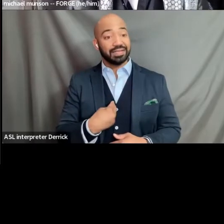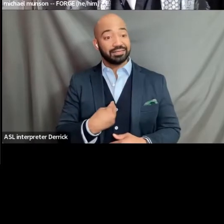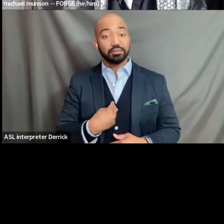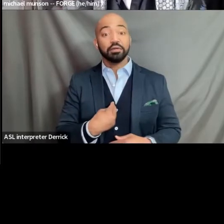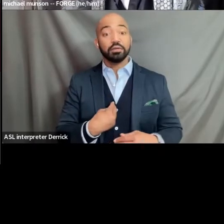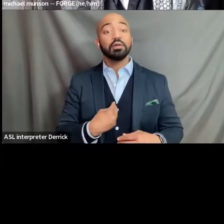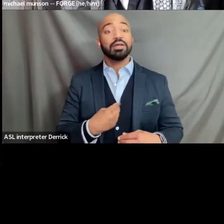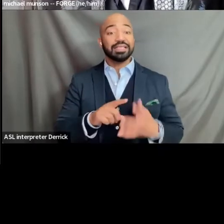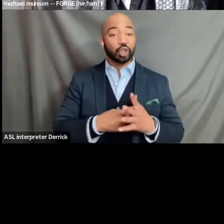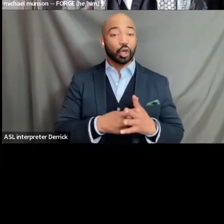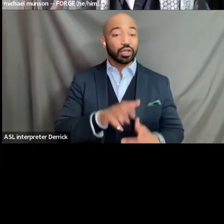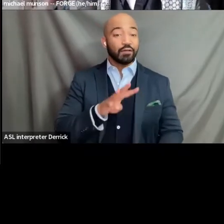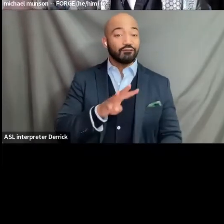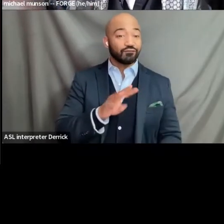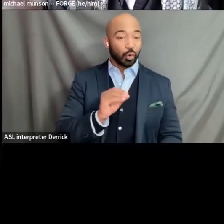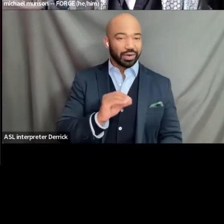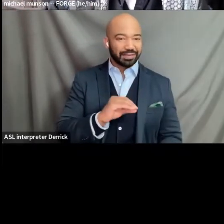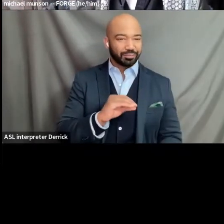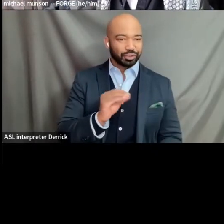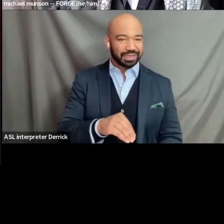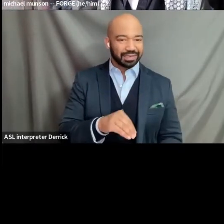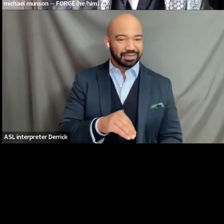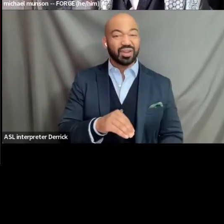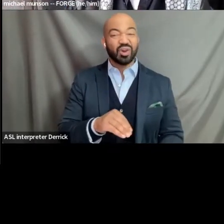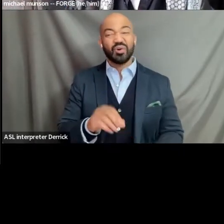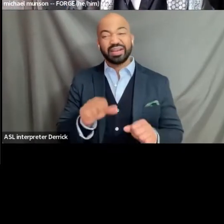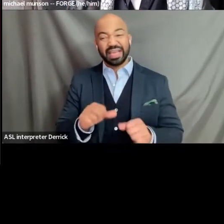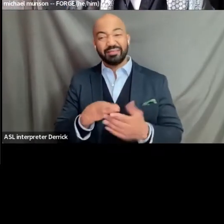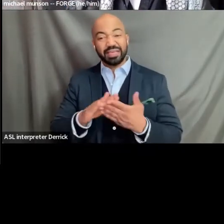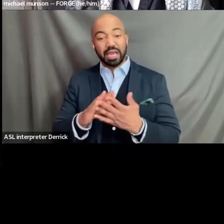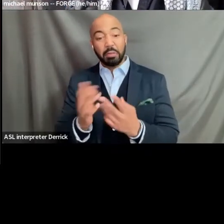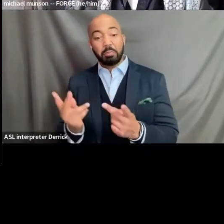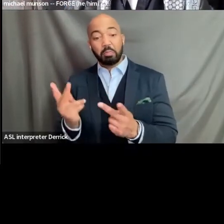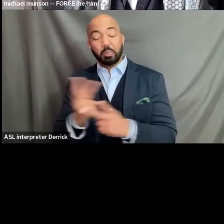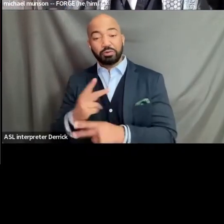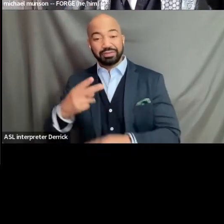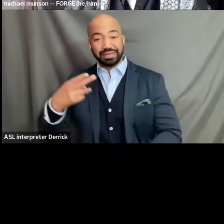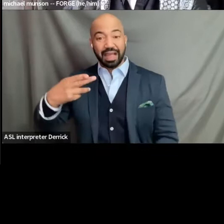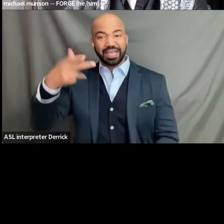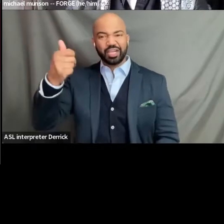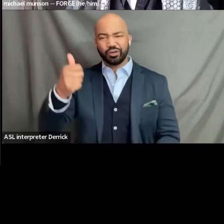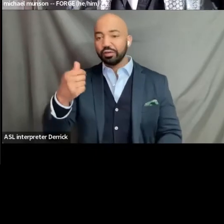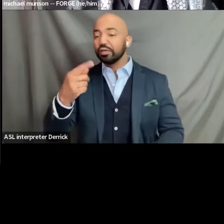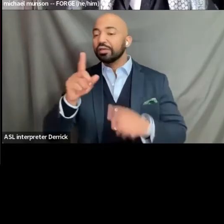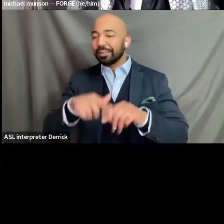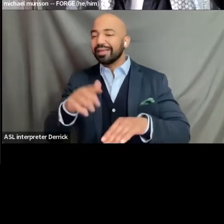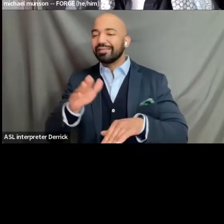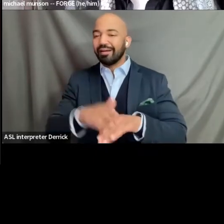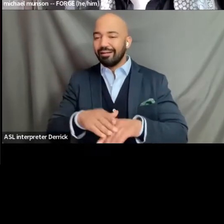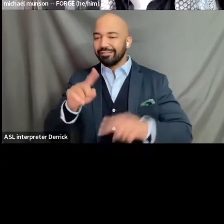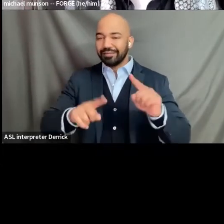and can go even higher and I will show you what the higher numbers are with some of the intersections that create those higher rates.